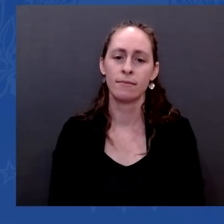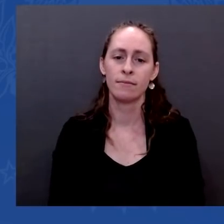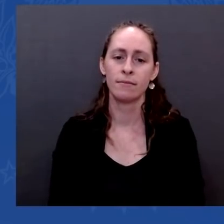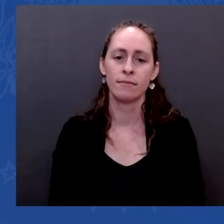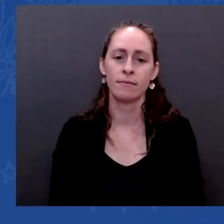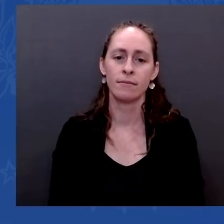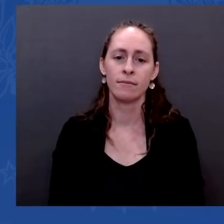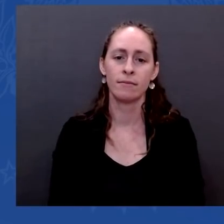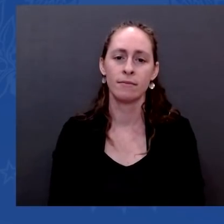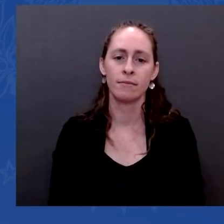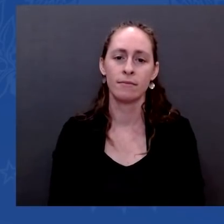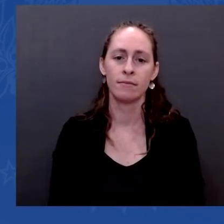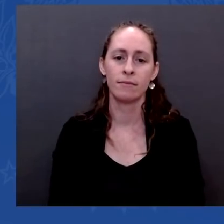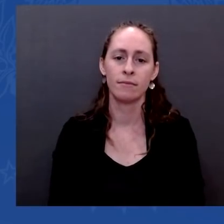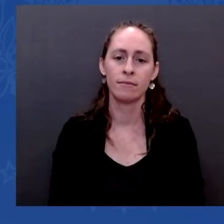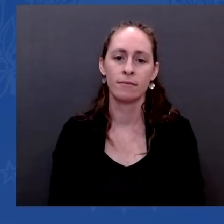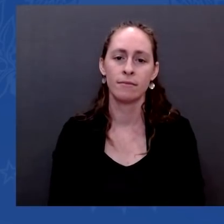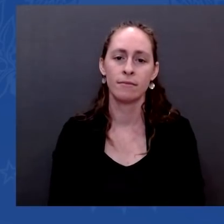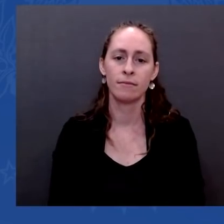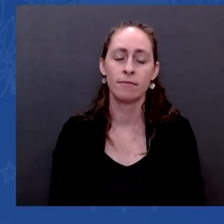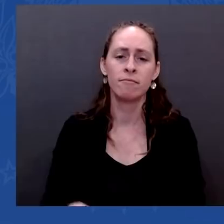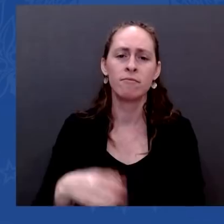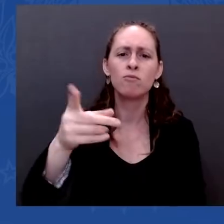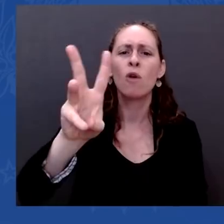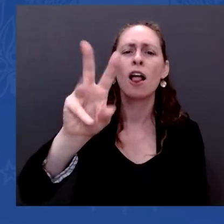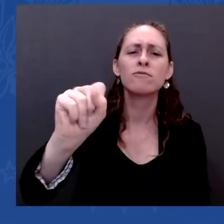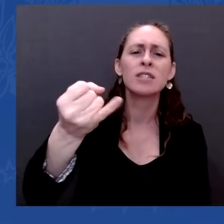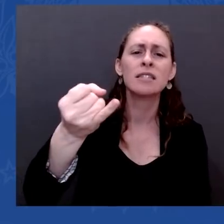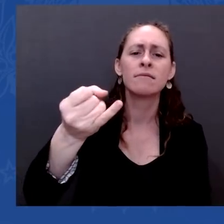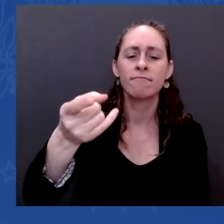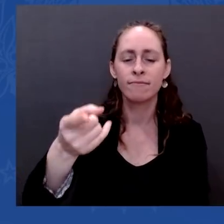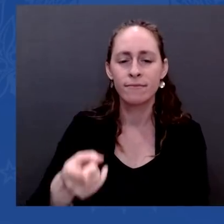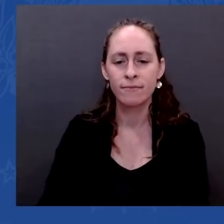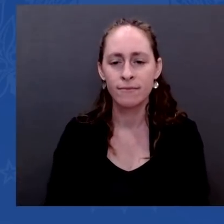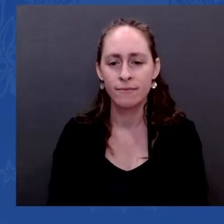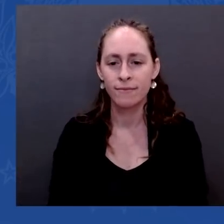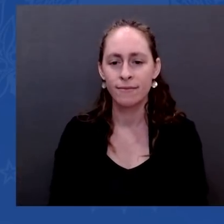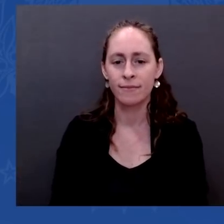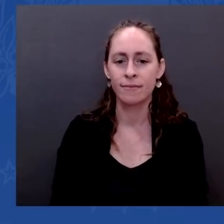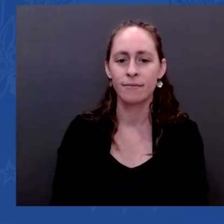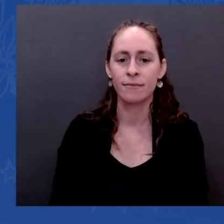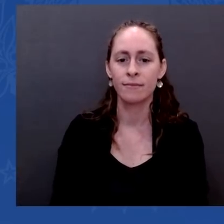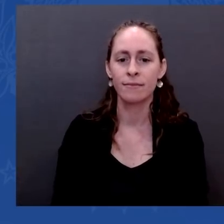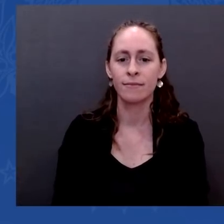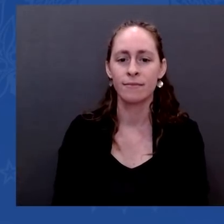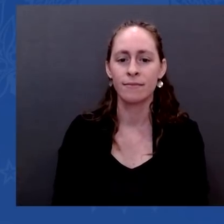The Press: Thank you, Mr. President. Based on everything you know now, do you think that President Putin will authorize